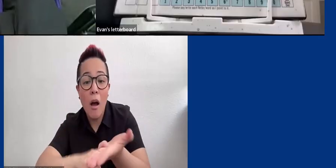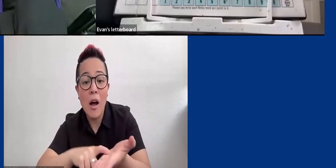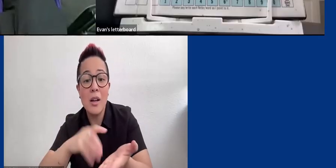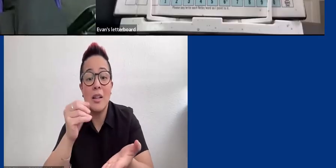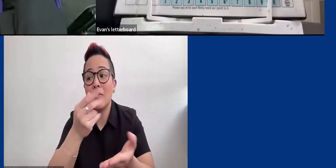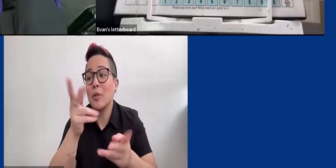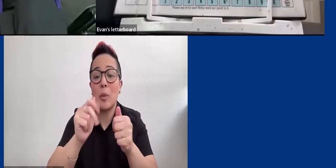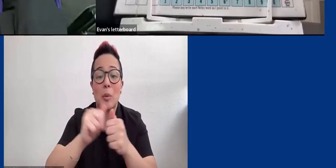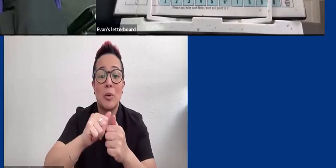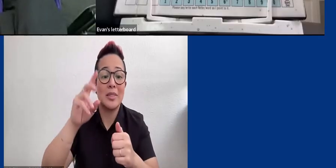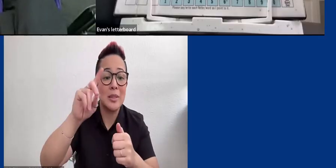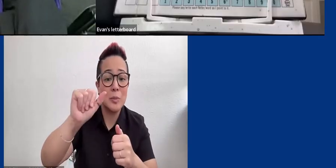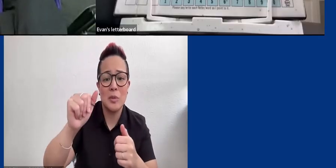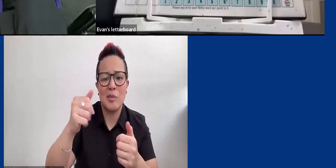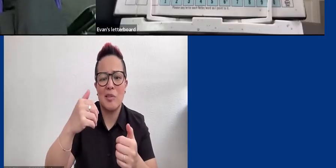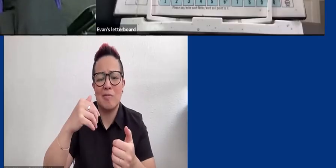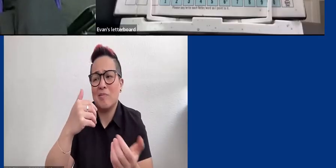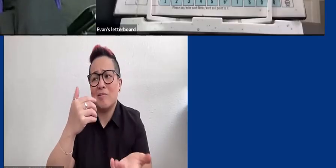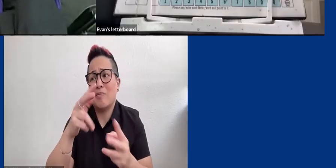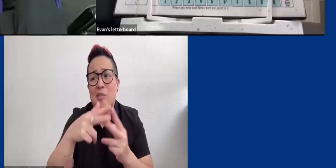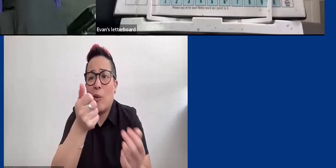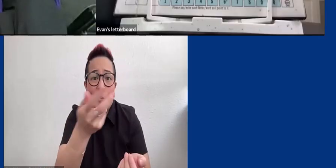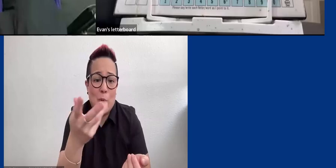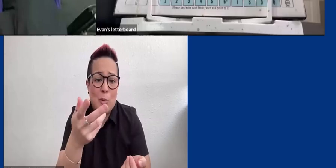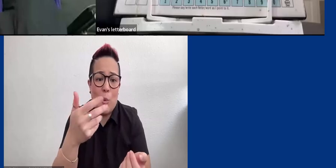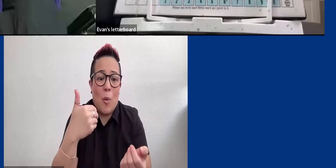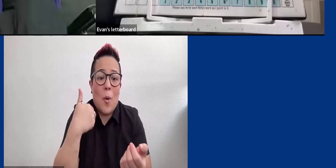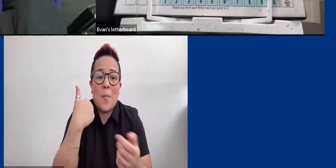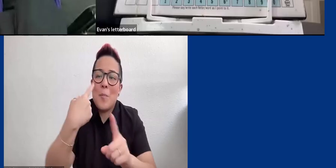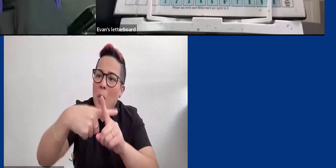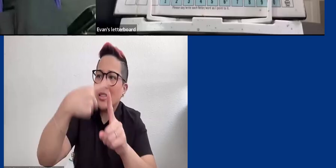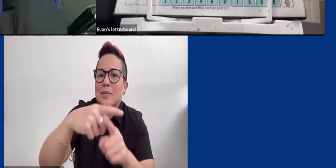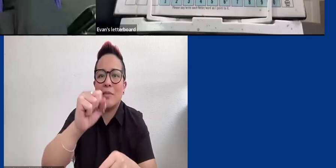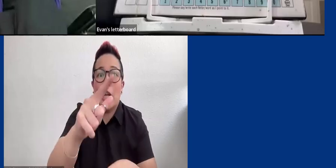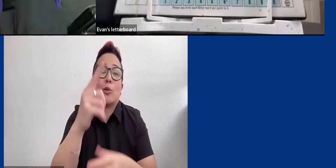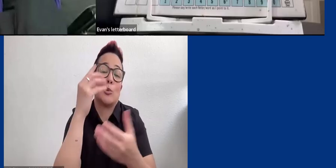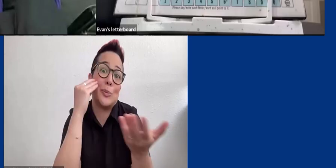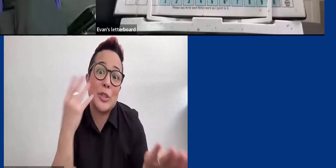sexual experiences moreover if we do speak openly